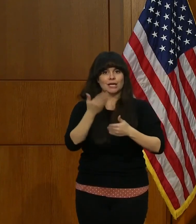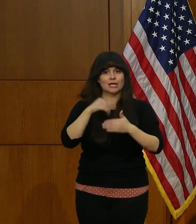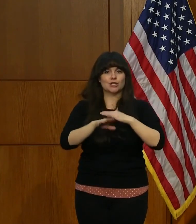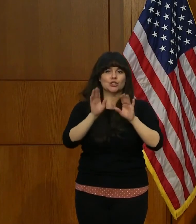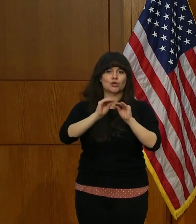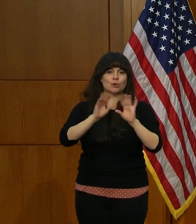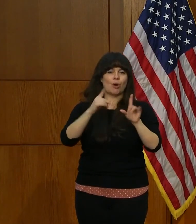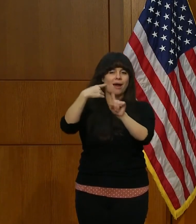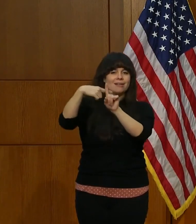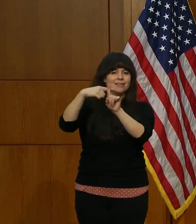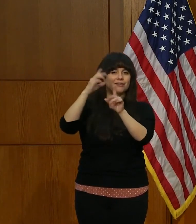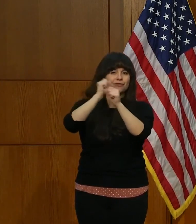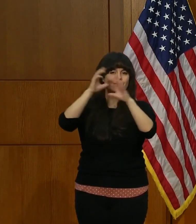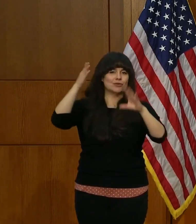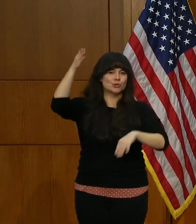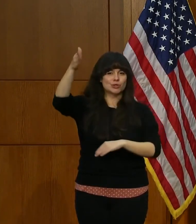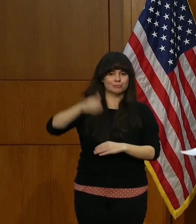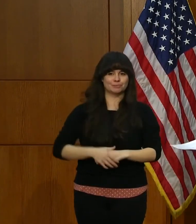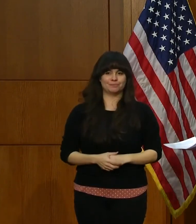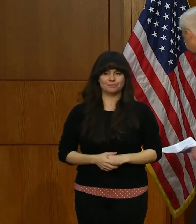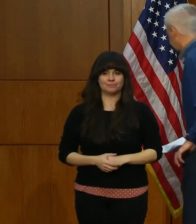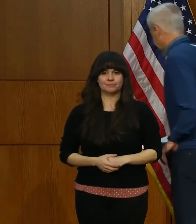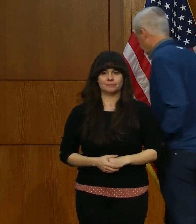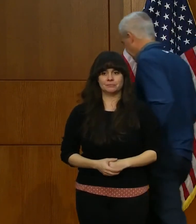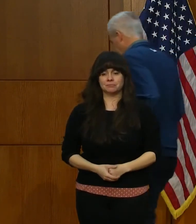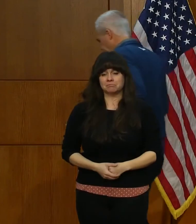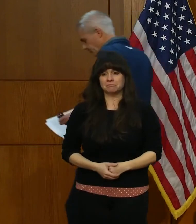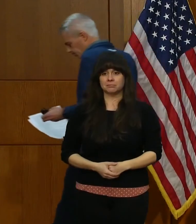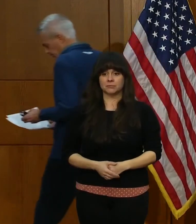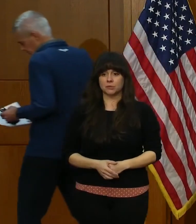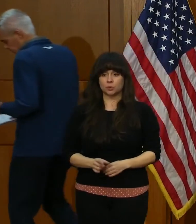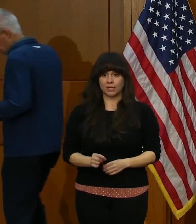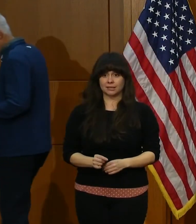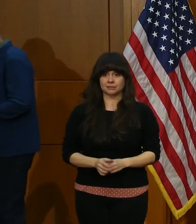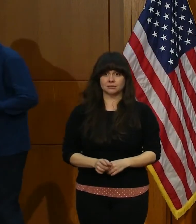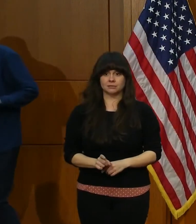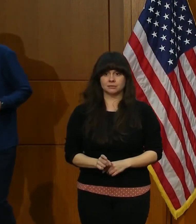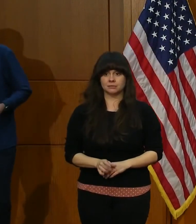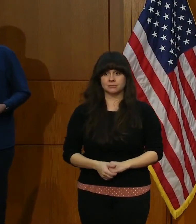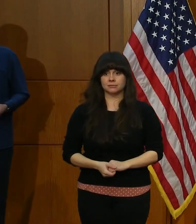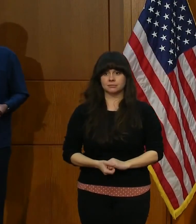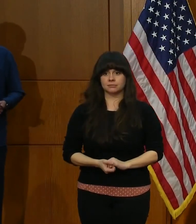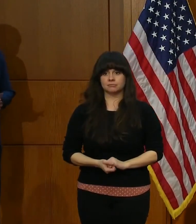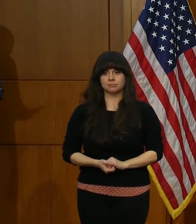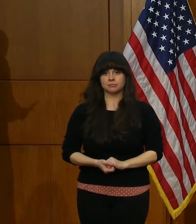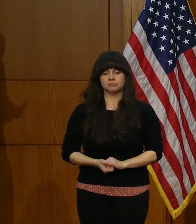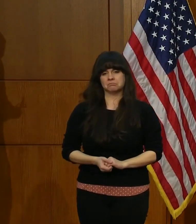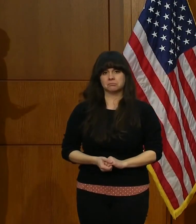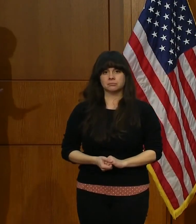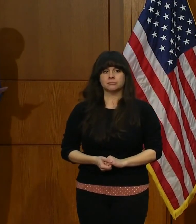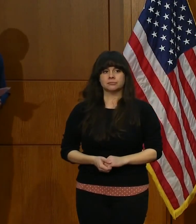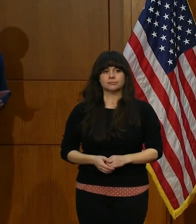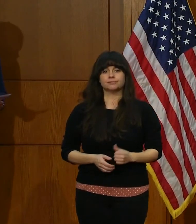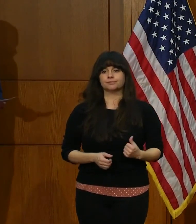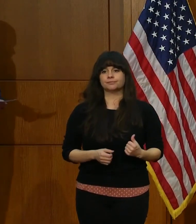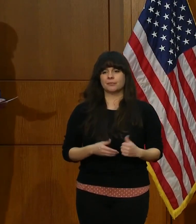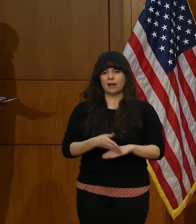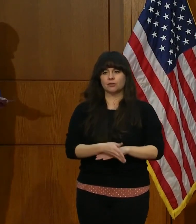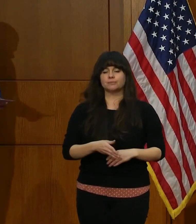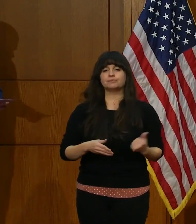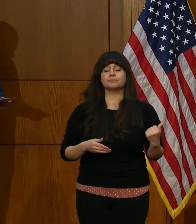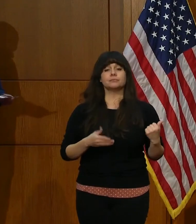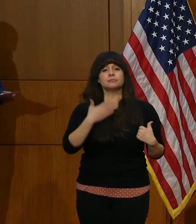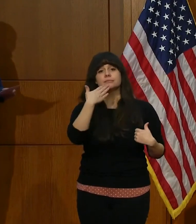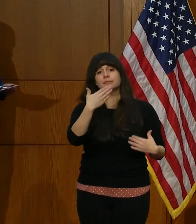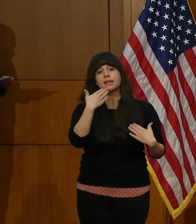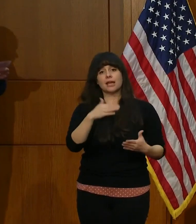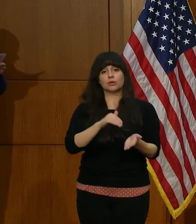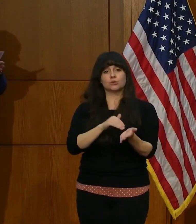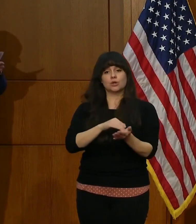FORWARD. WHO ARE BRIGHTER